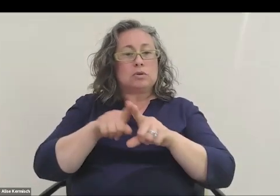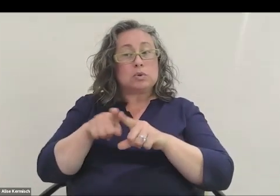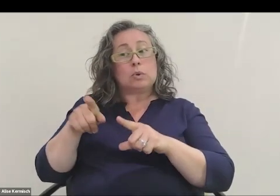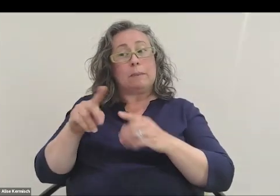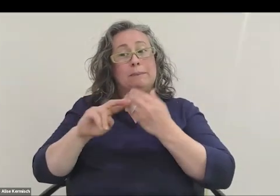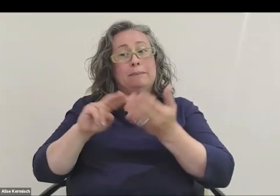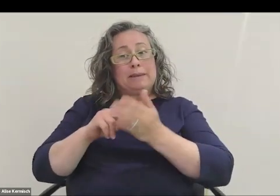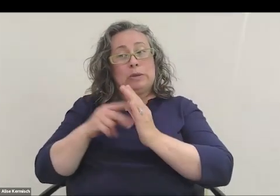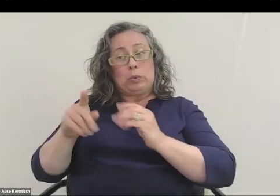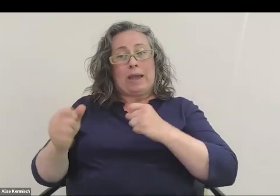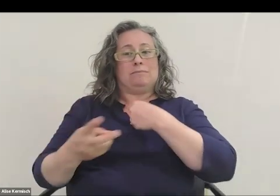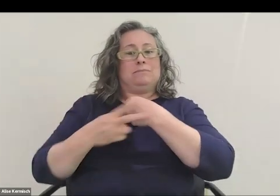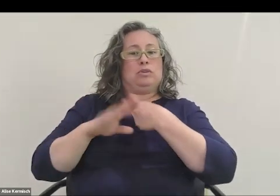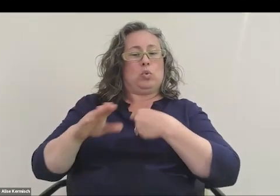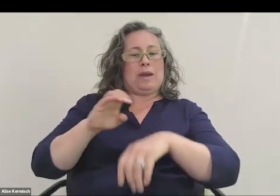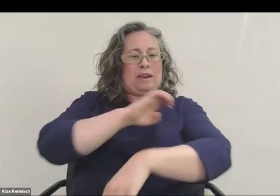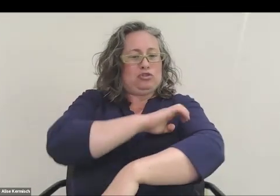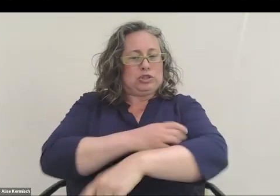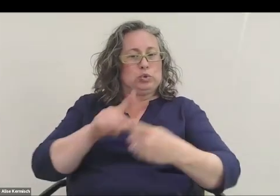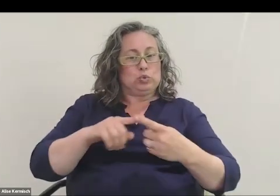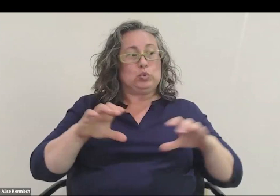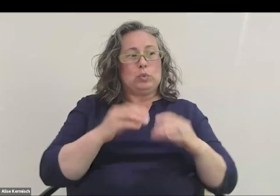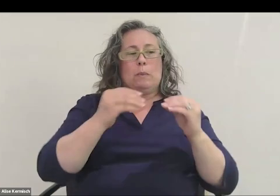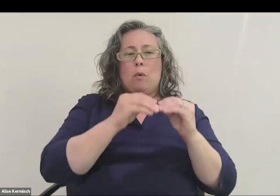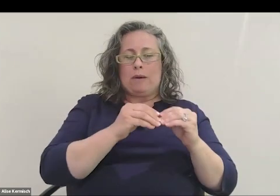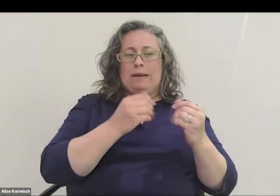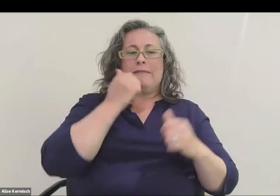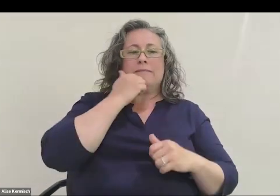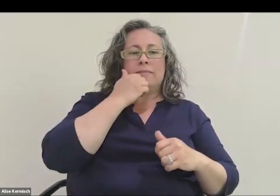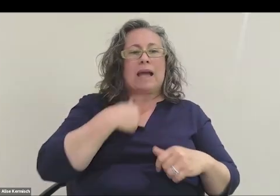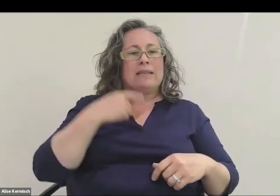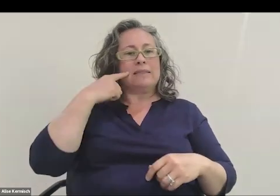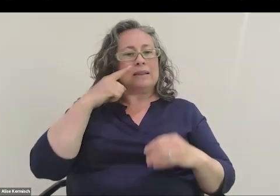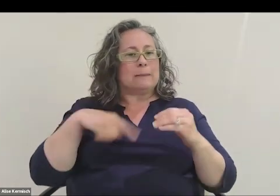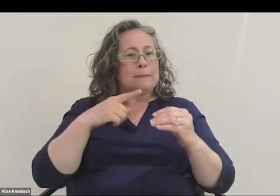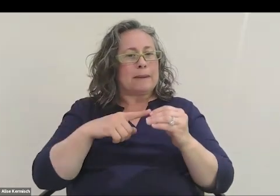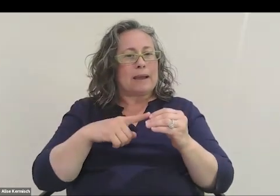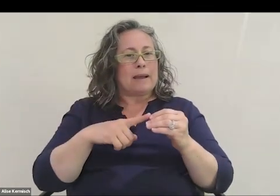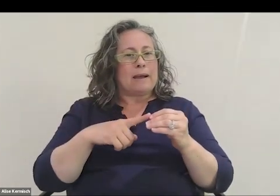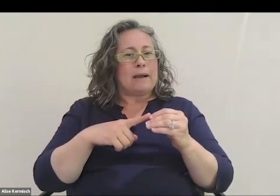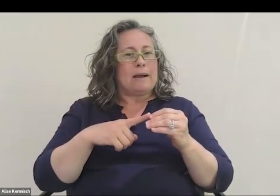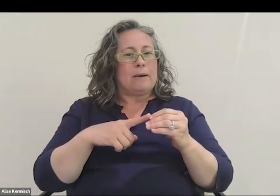to do more things each day. I think about bitter cripples where disabled people are failing to make the best of their situations.